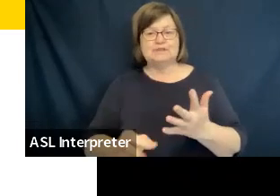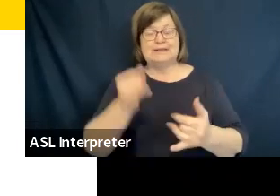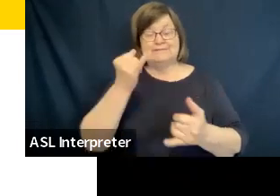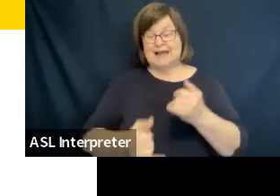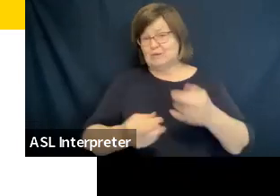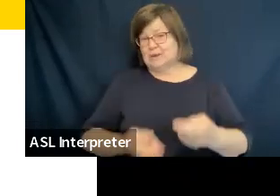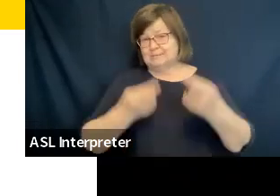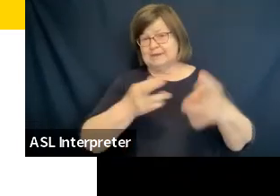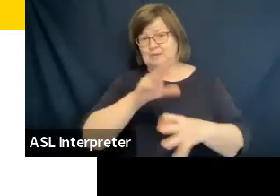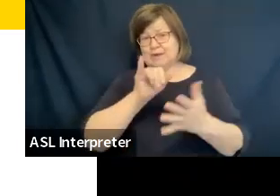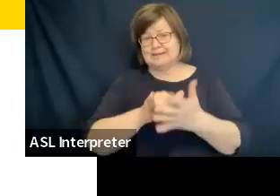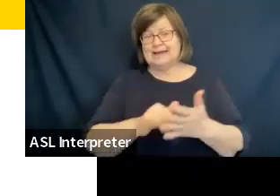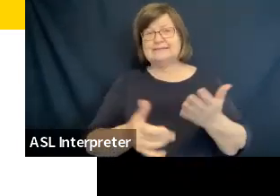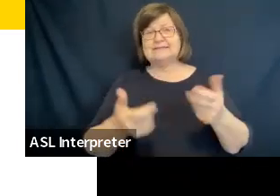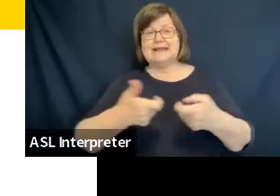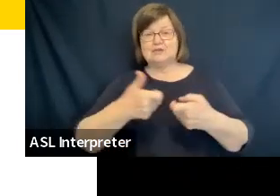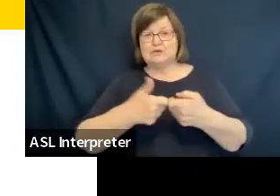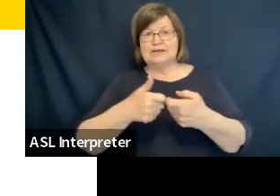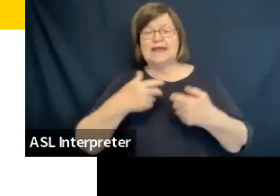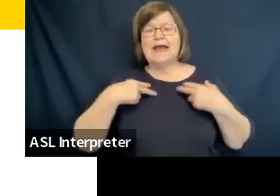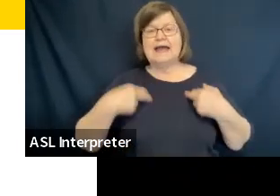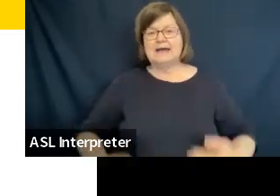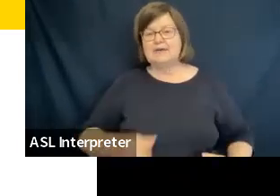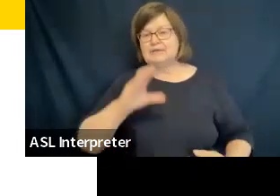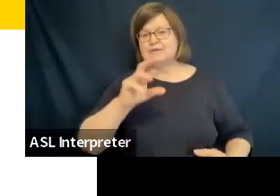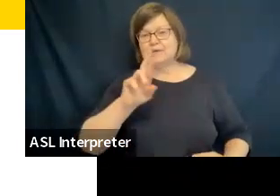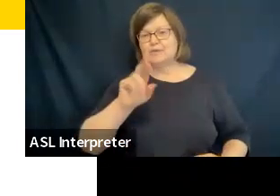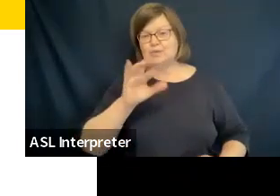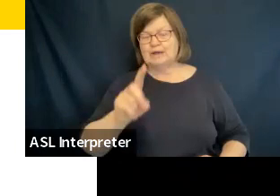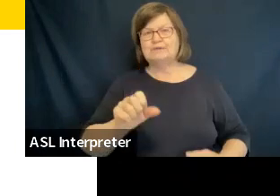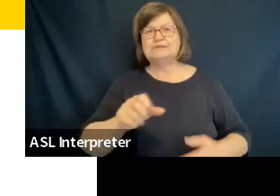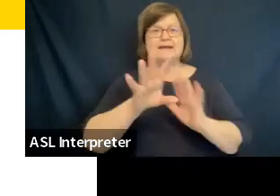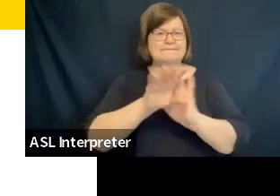included that electronic health records, secure video platforms and other telehealth